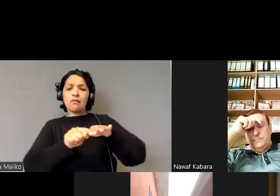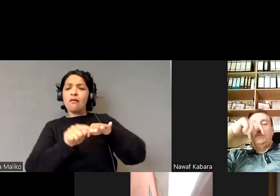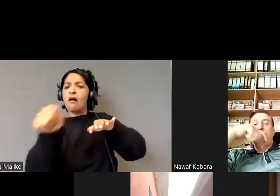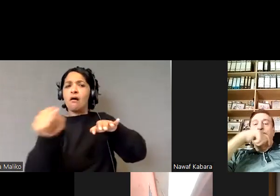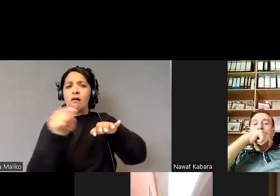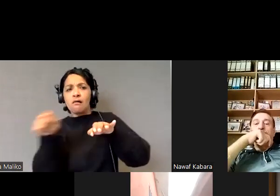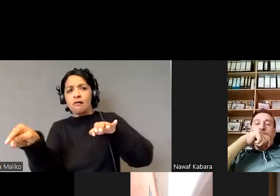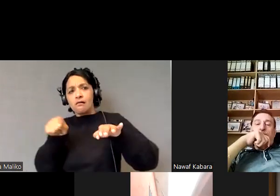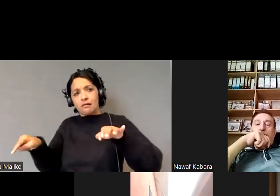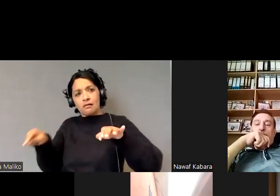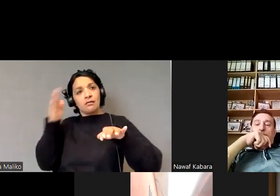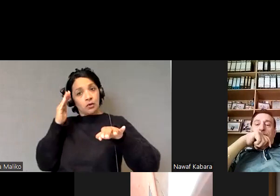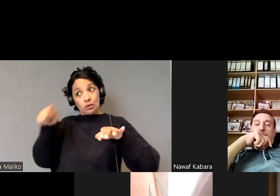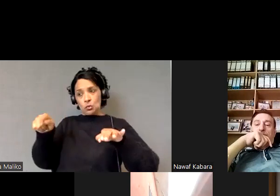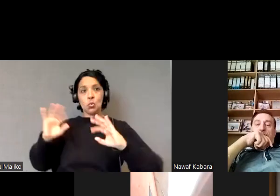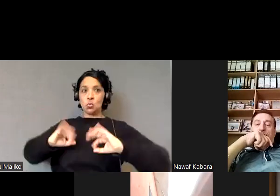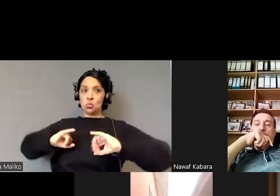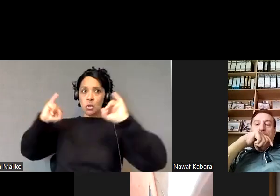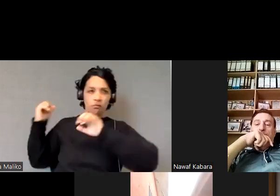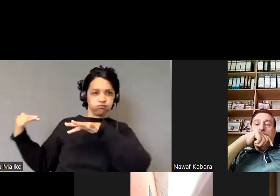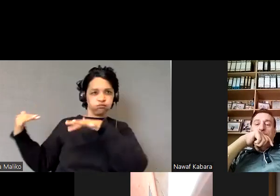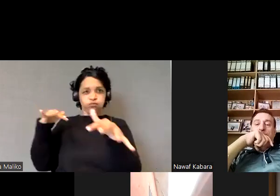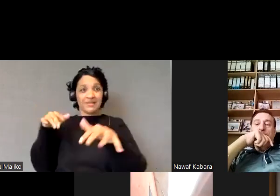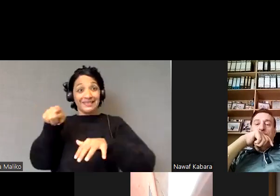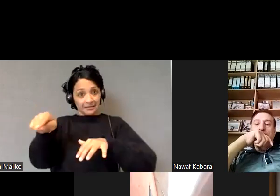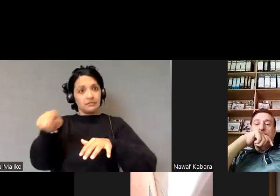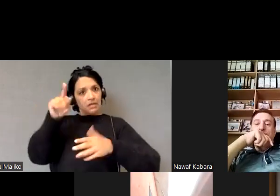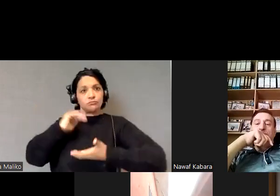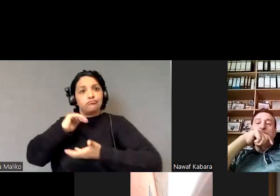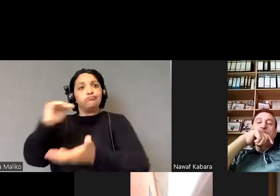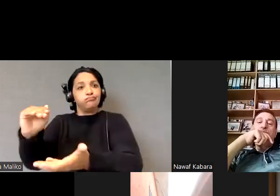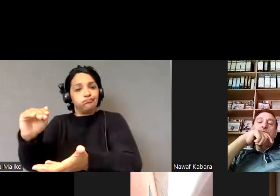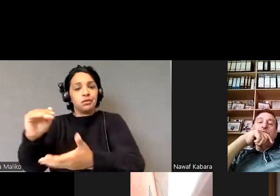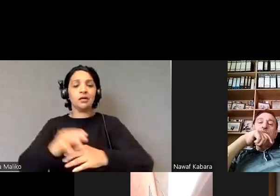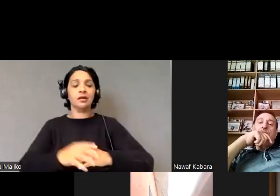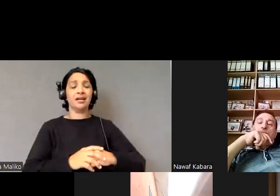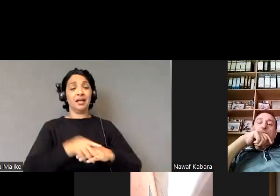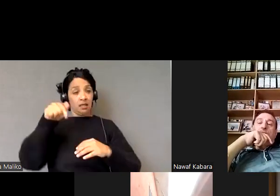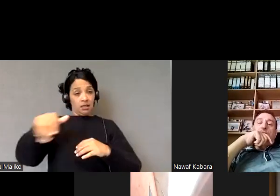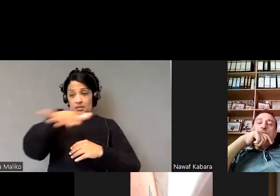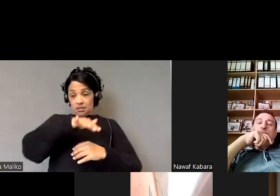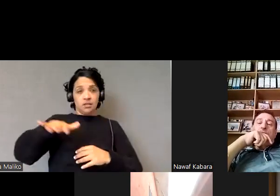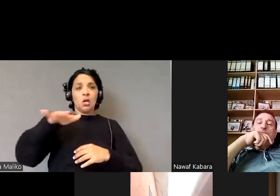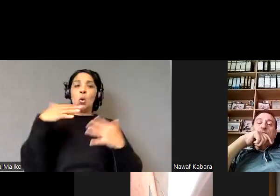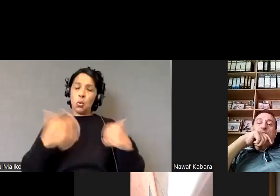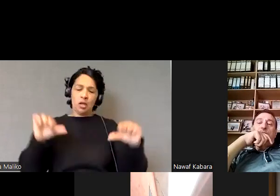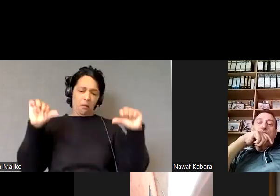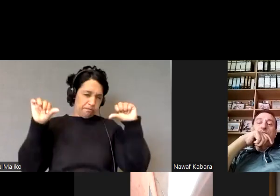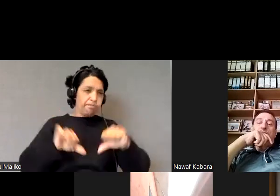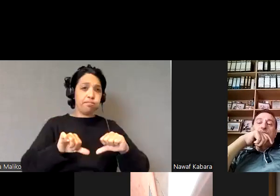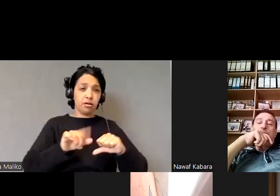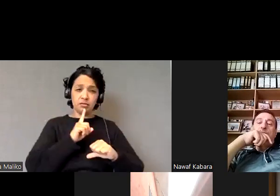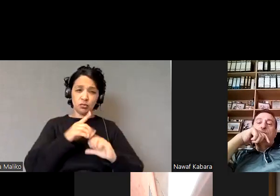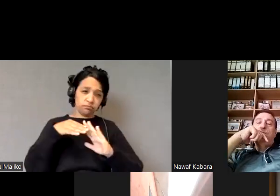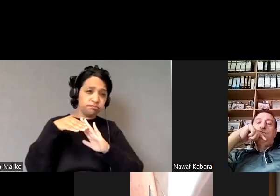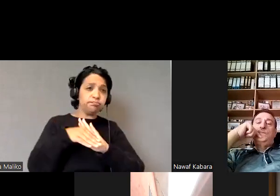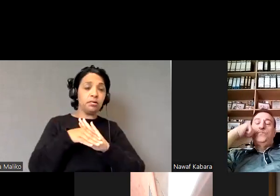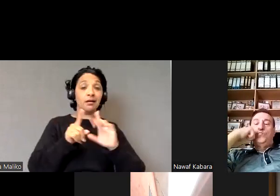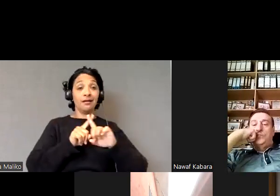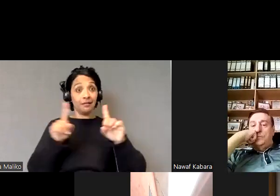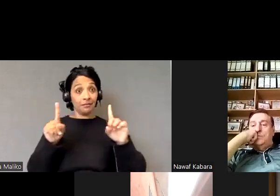and organising evacuations, but in that difficult context, many OPDs feel there have been insufficient